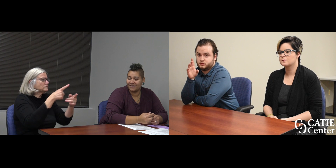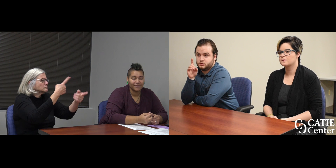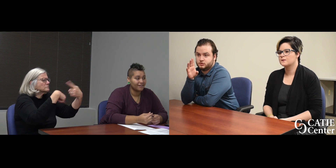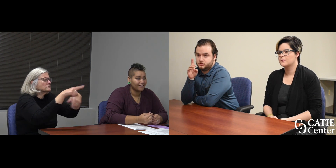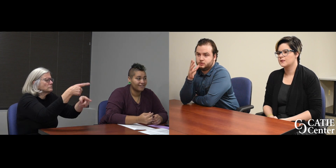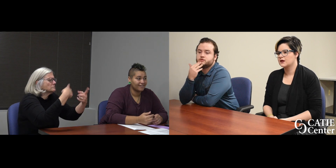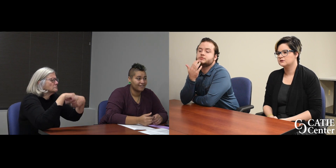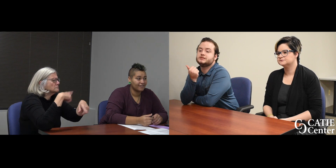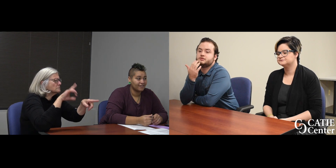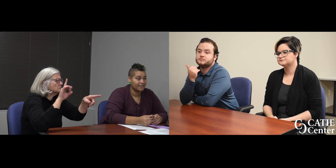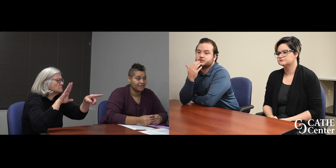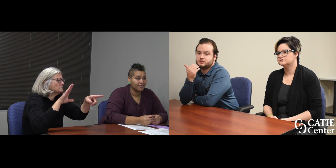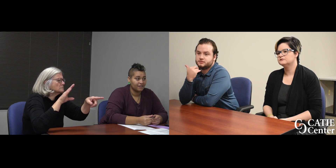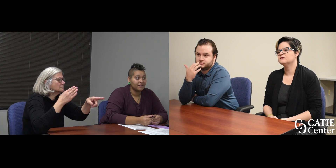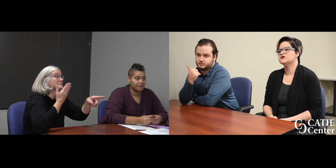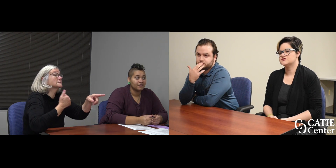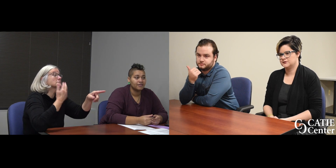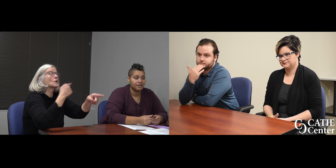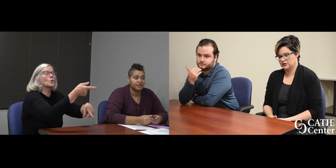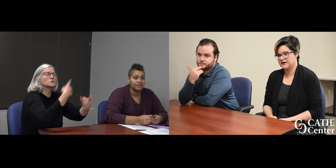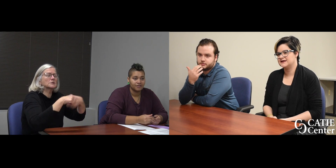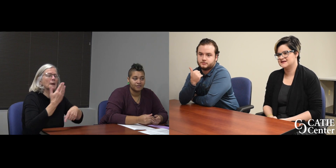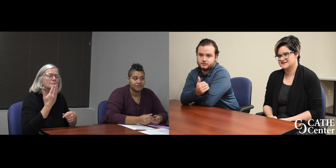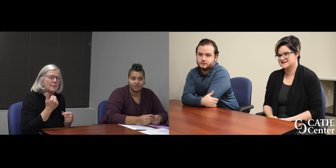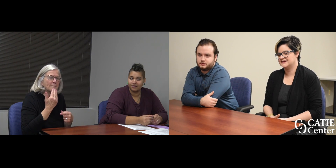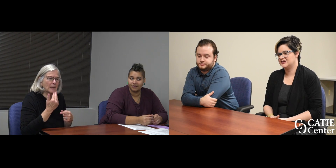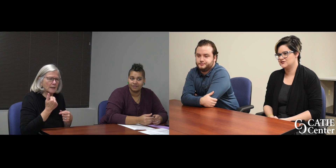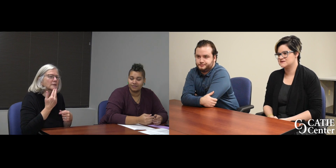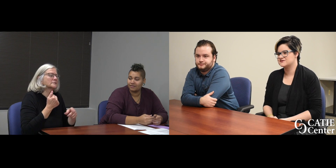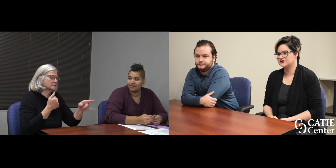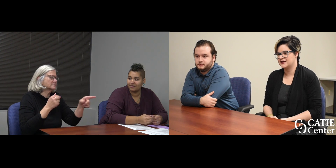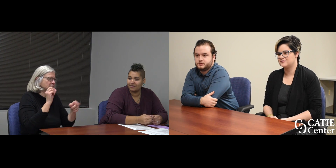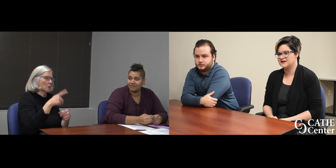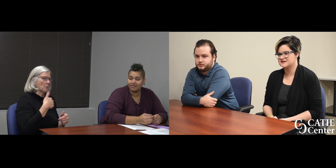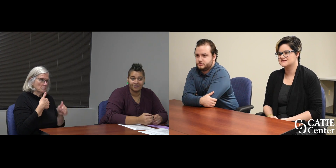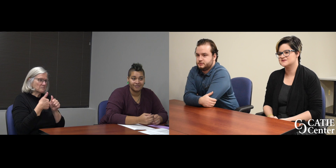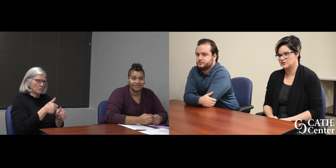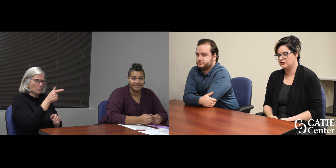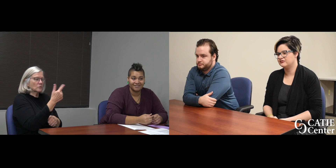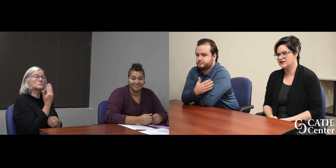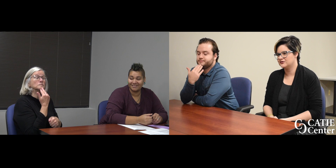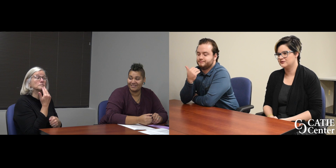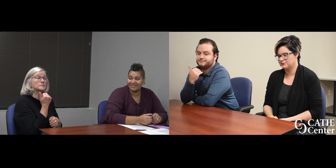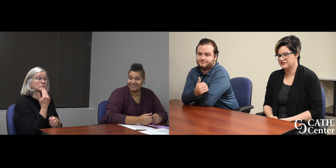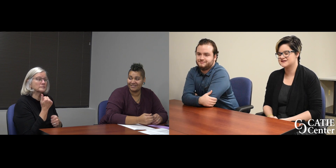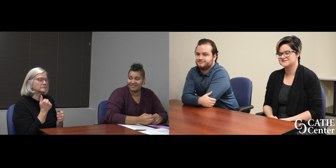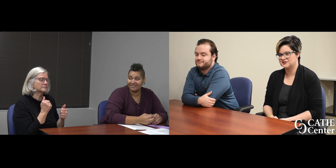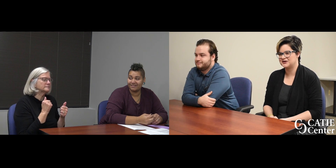Great.